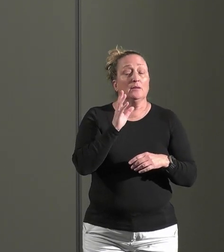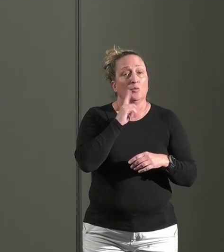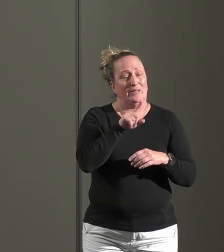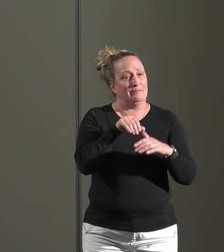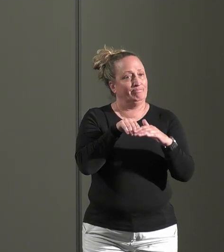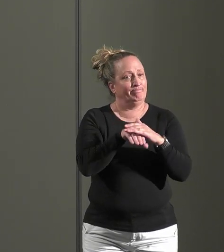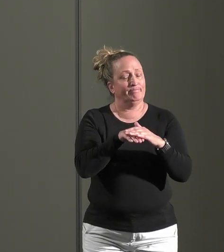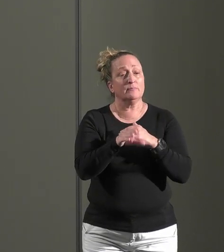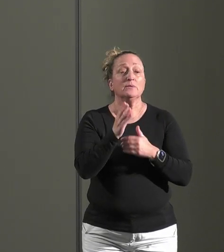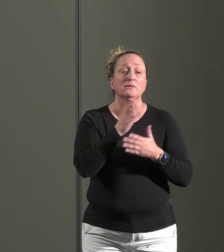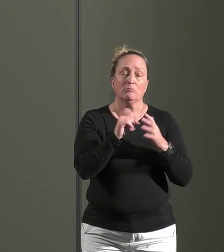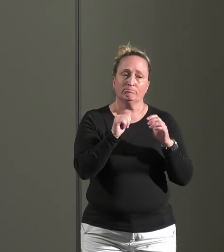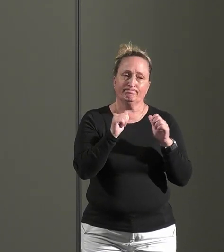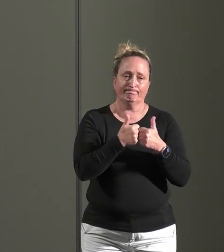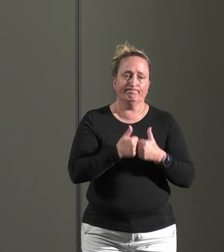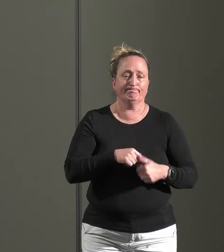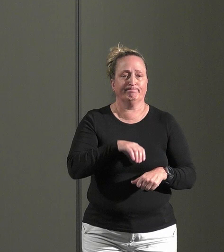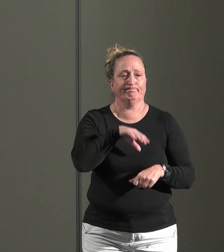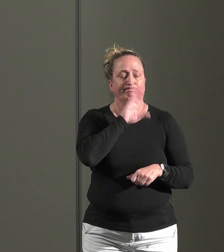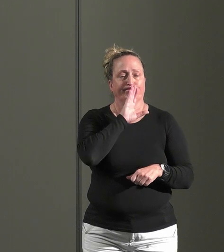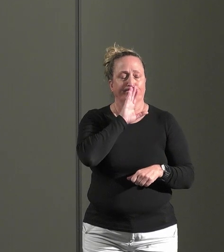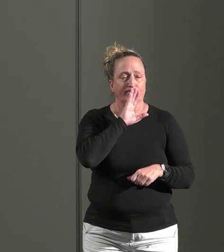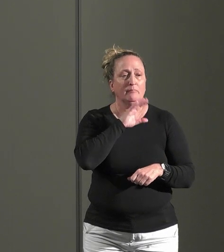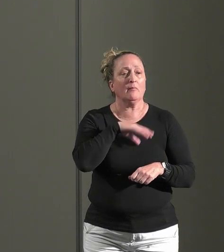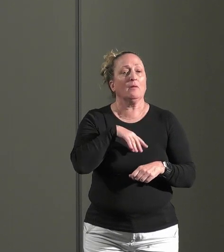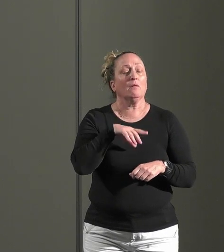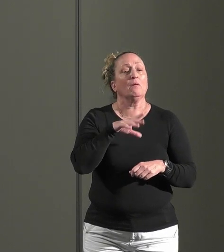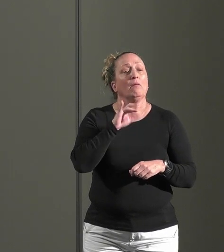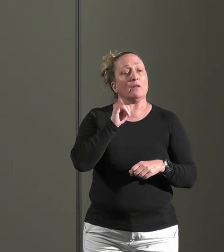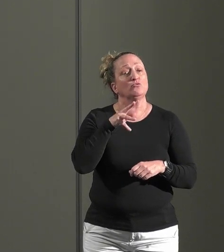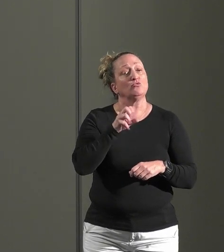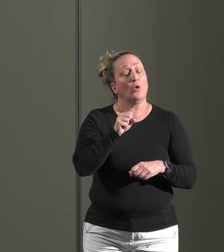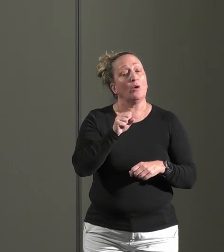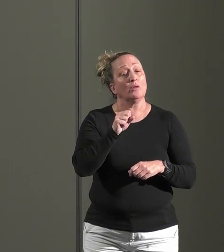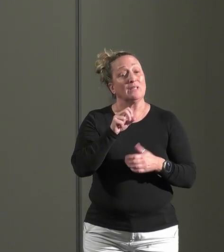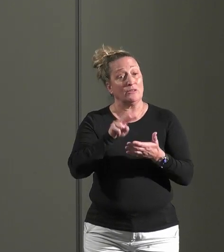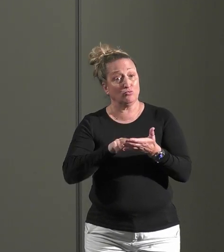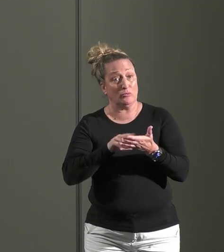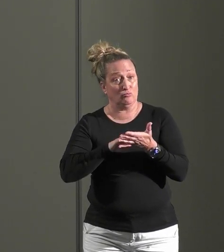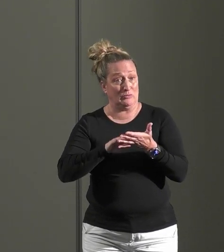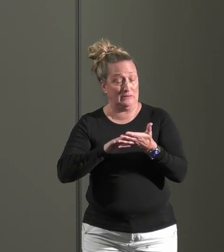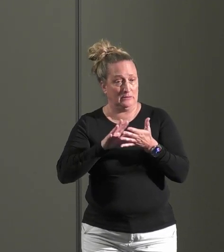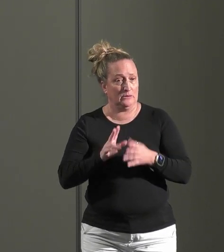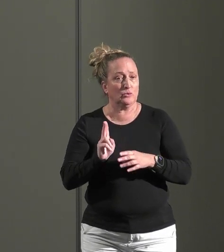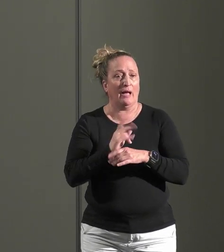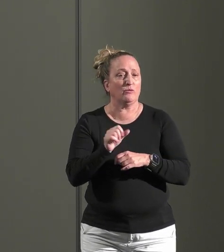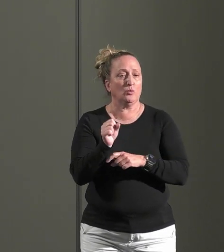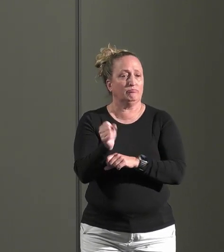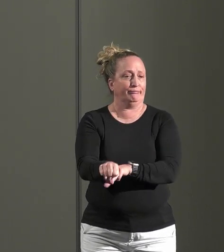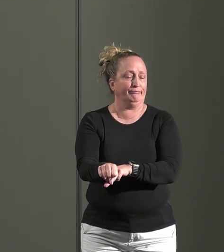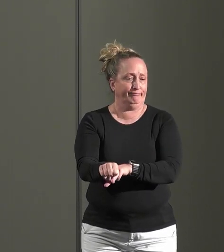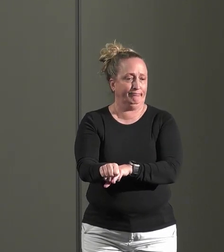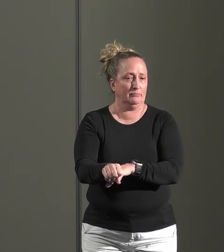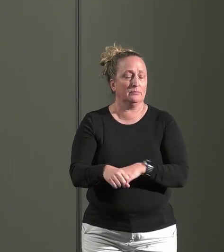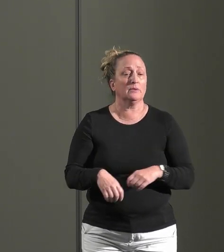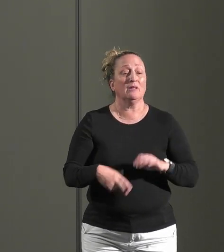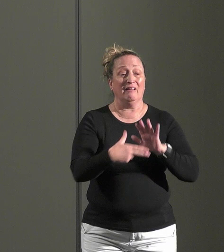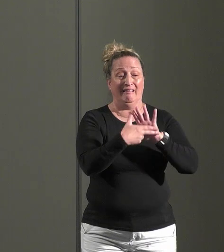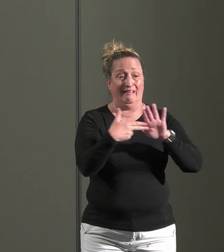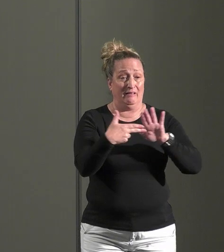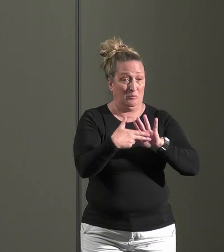There are some challenges that JAWS and screen reader users need to overcome. The label is